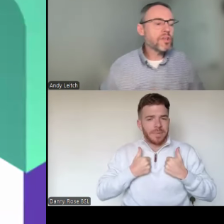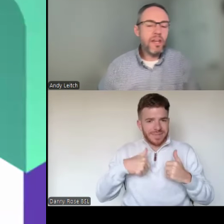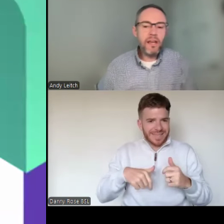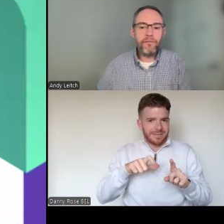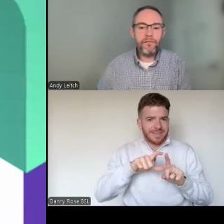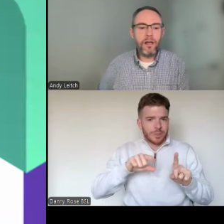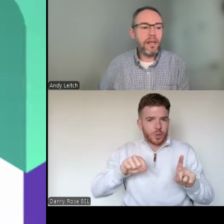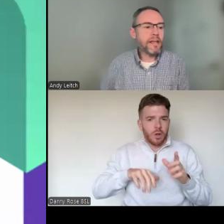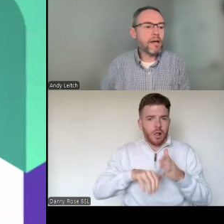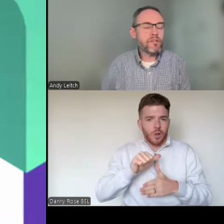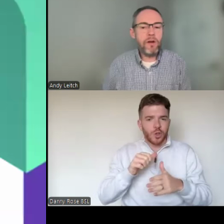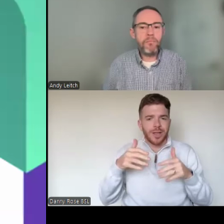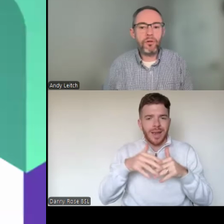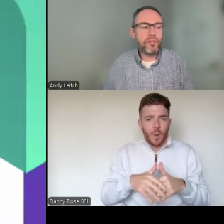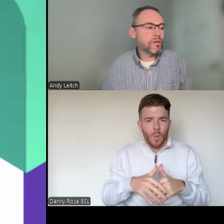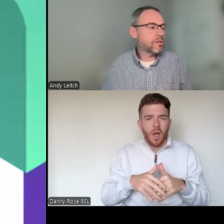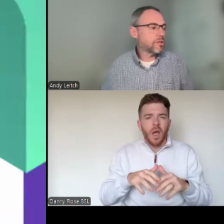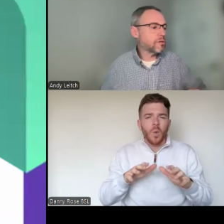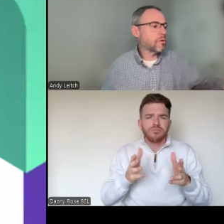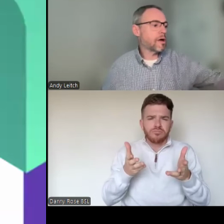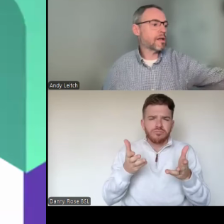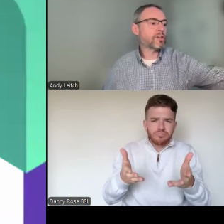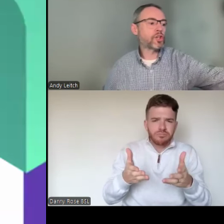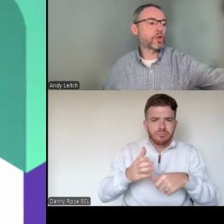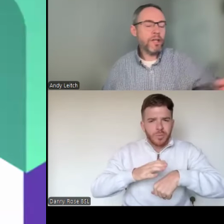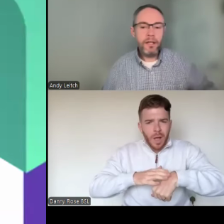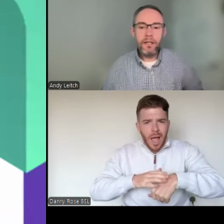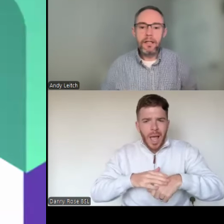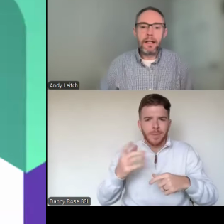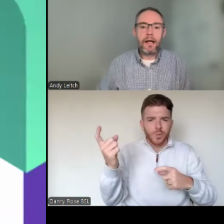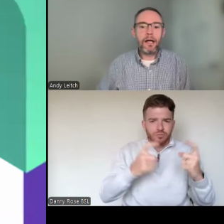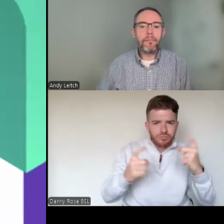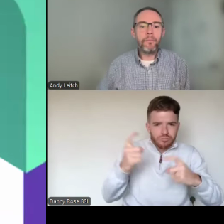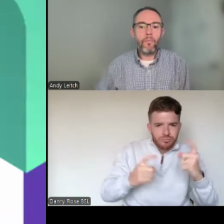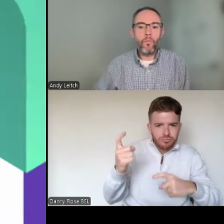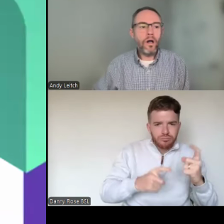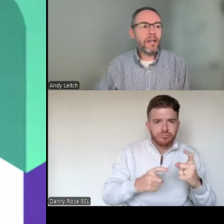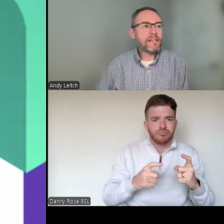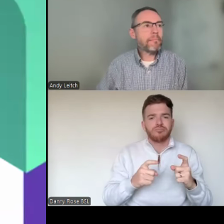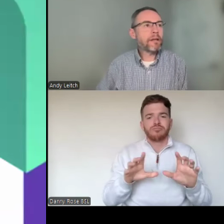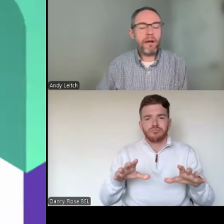Just going to give latecomers a moment or two to join. While that's happening,